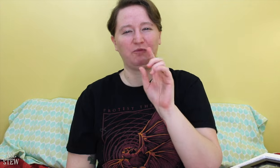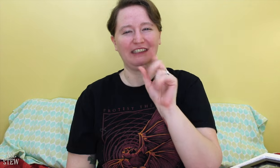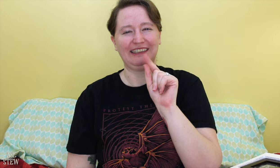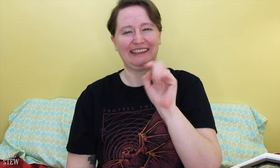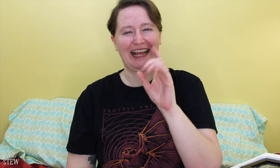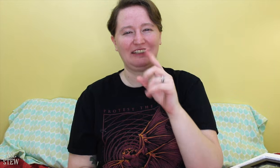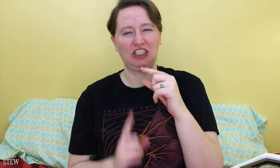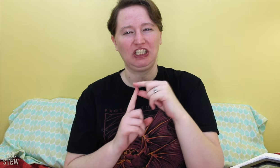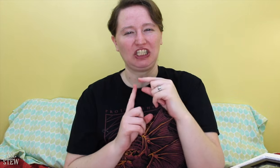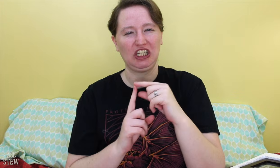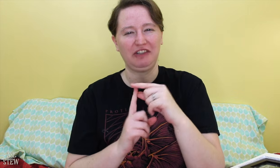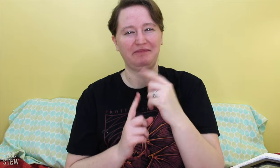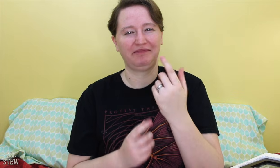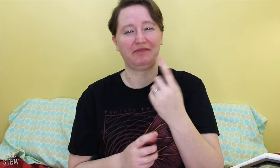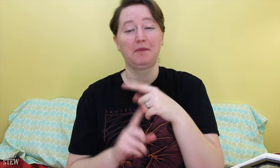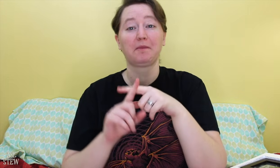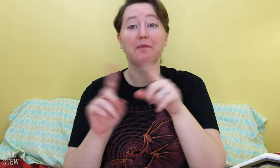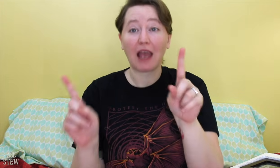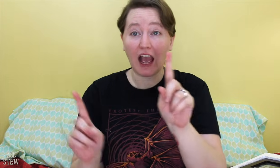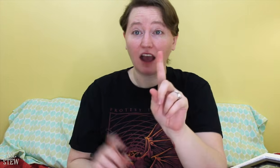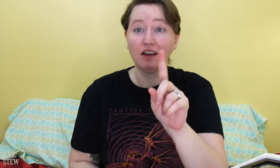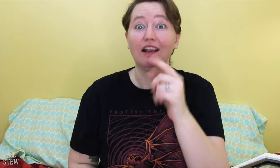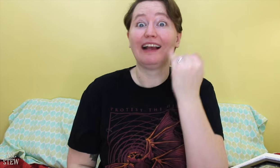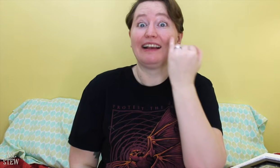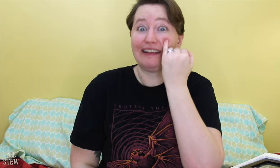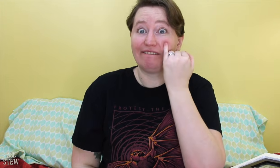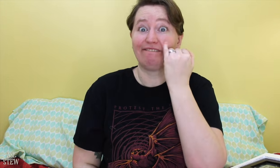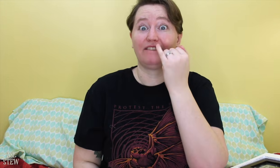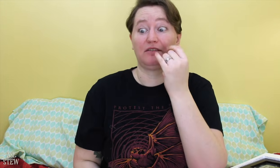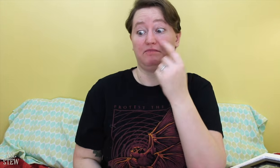So don't use that. It's an outdated term.